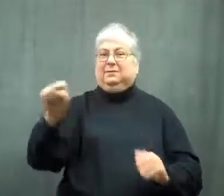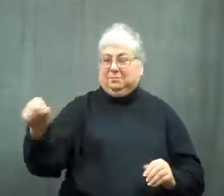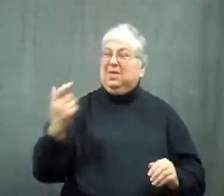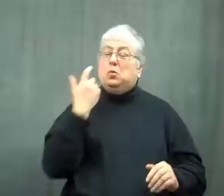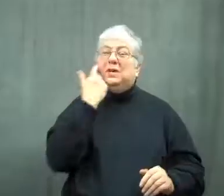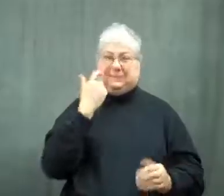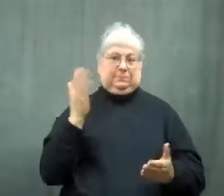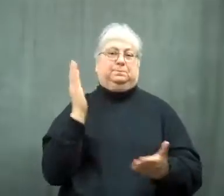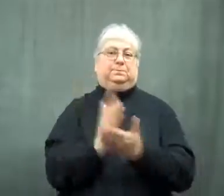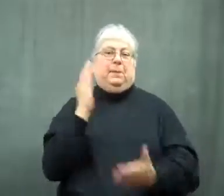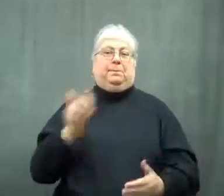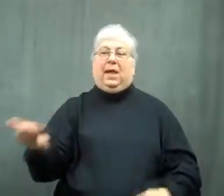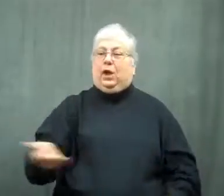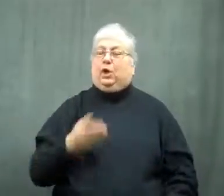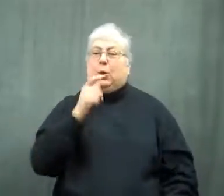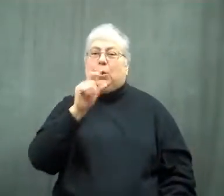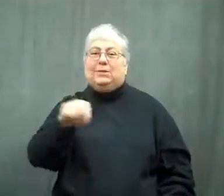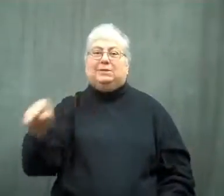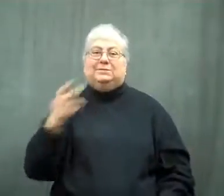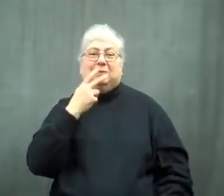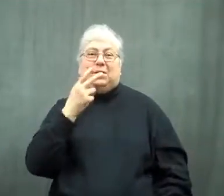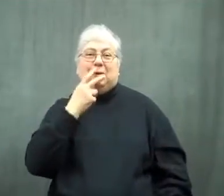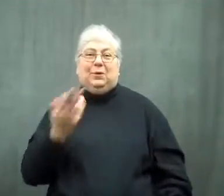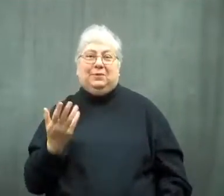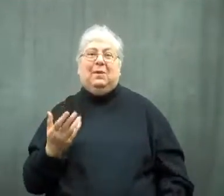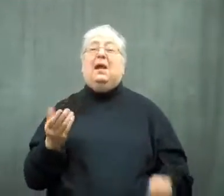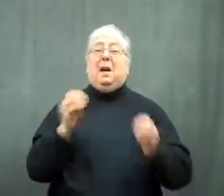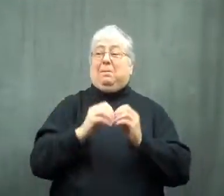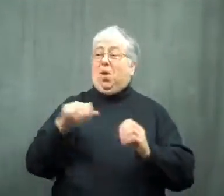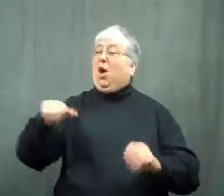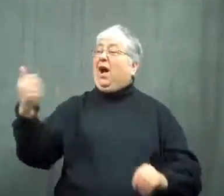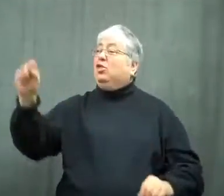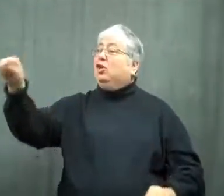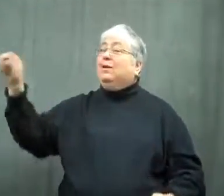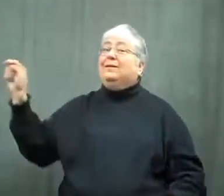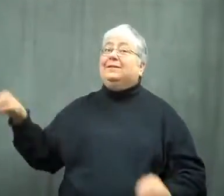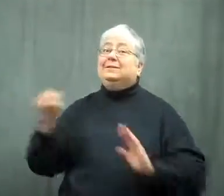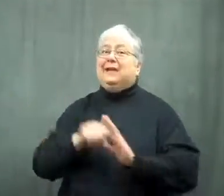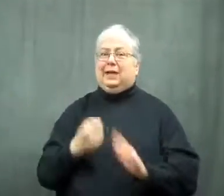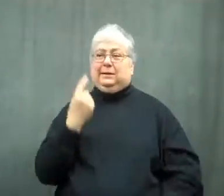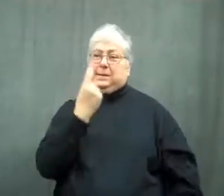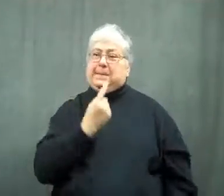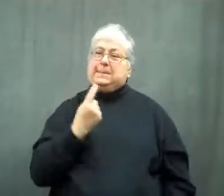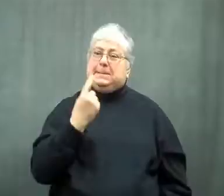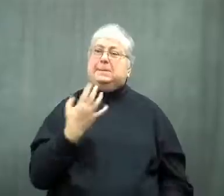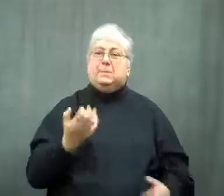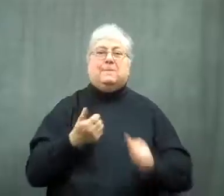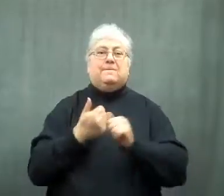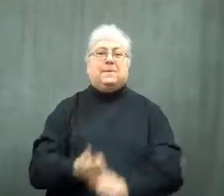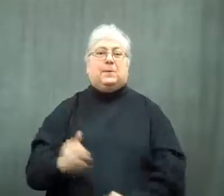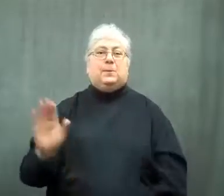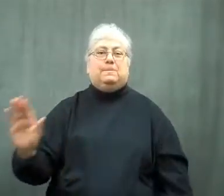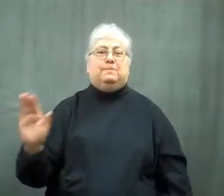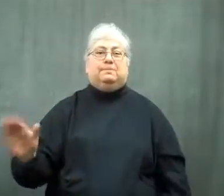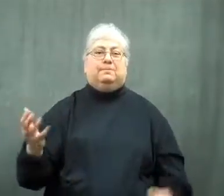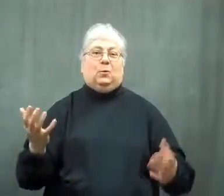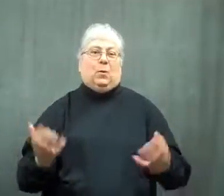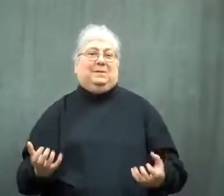have recently stopped hiring smokers. Hospitals in other states are considering following suit.